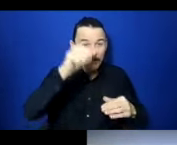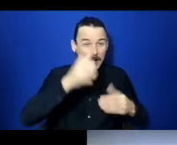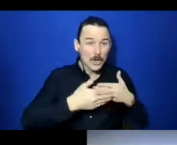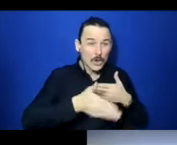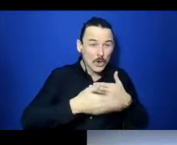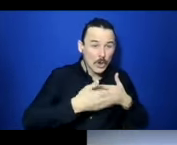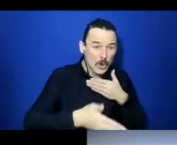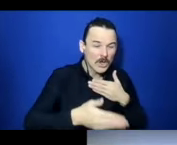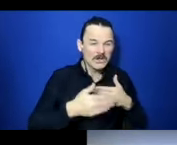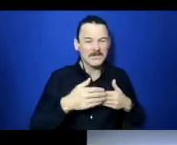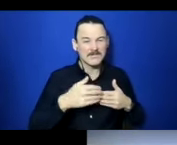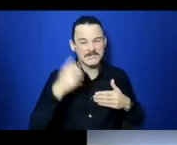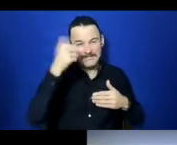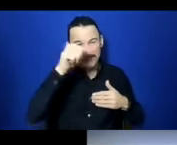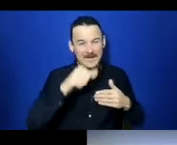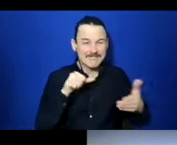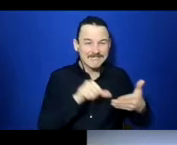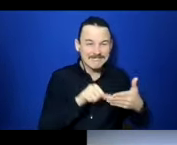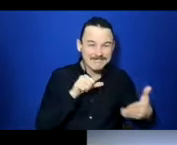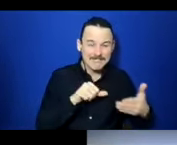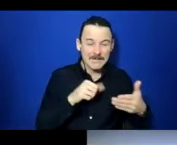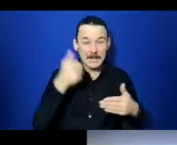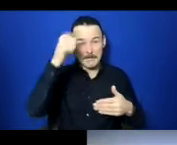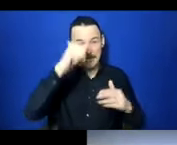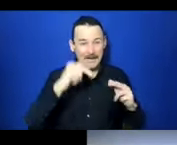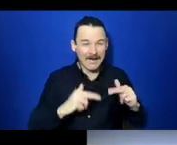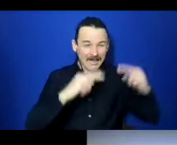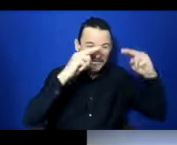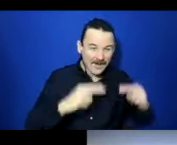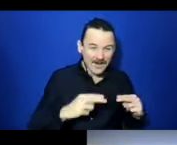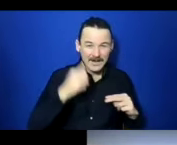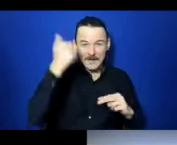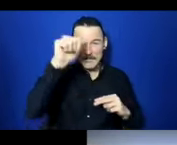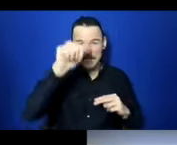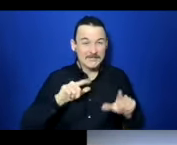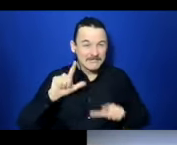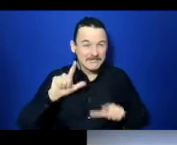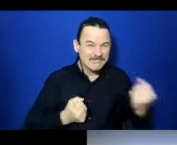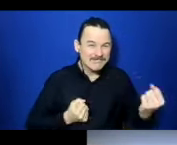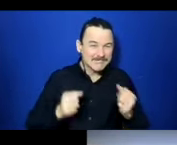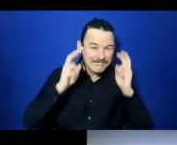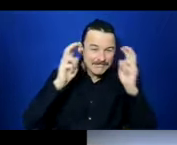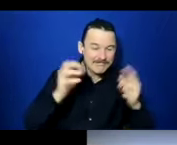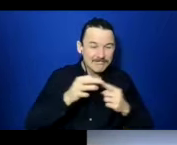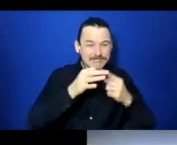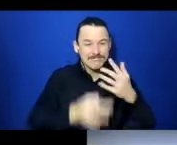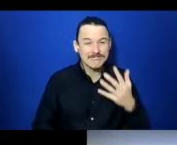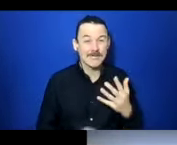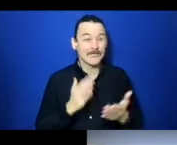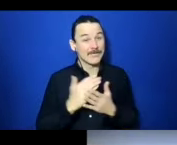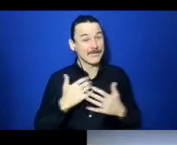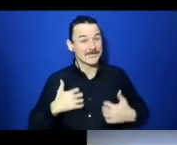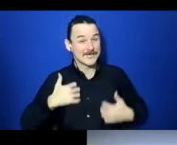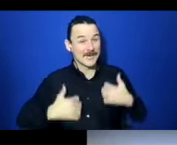transportation etc. So we're really excited for the future and we're ready for it.